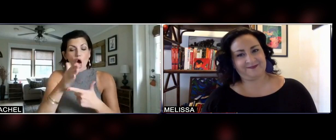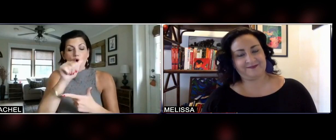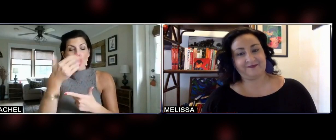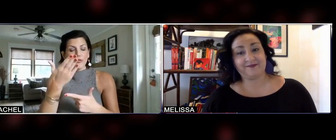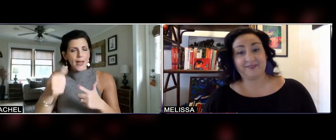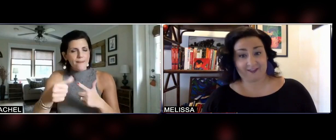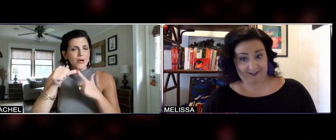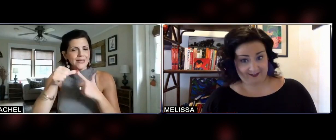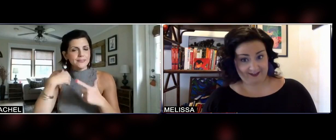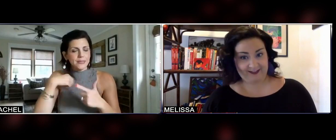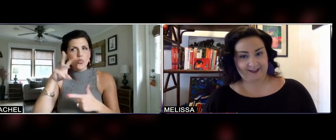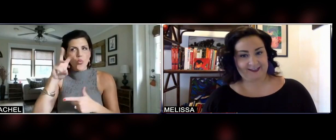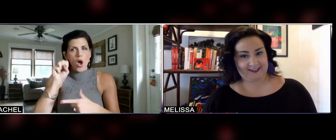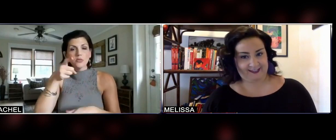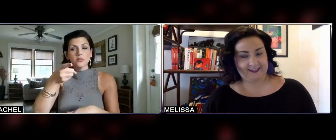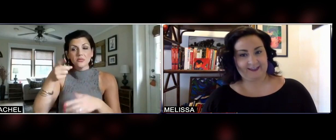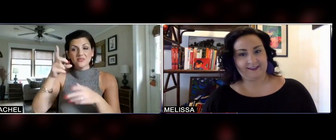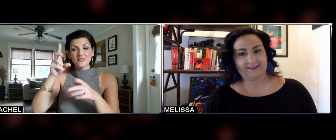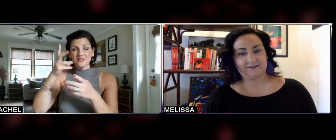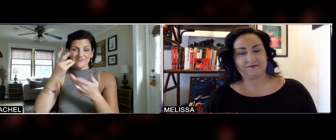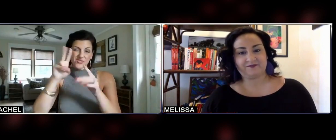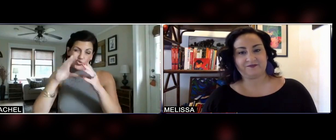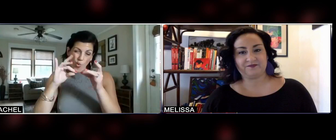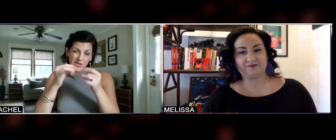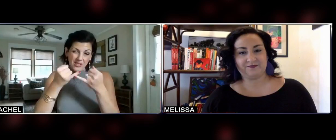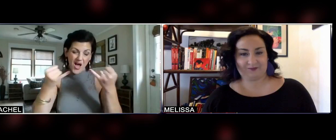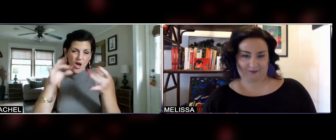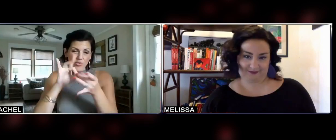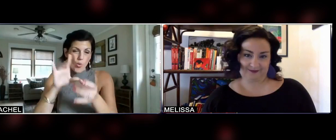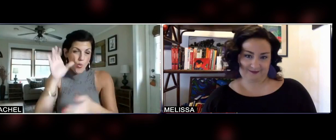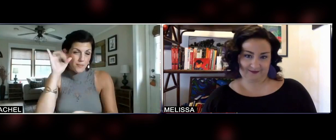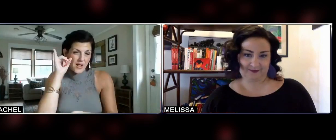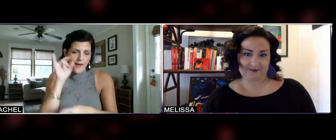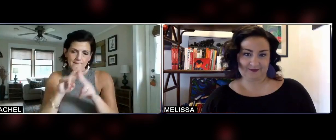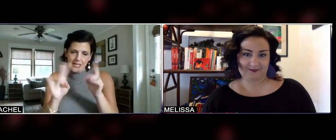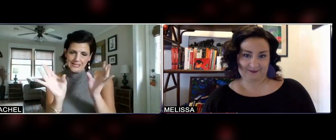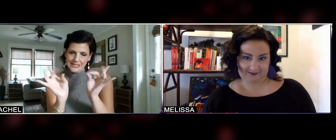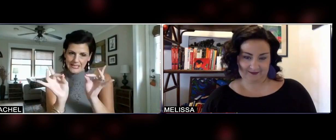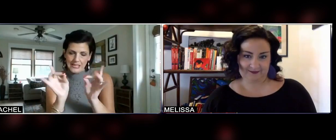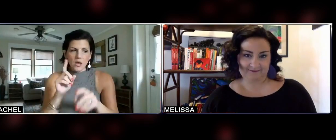Another thing that impressed me was the story line regarding cochlear implants which is very sticky.